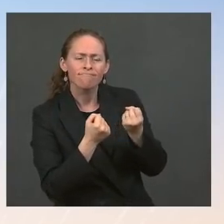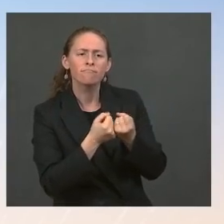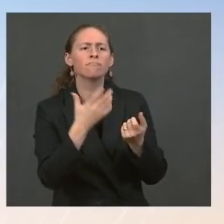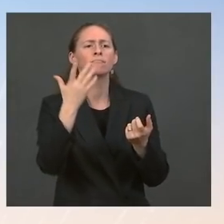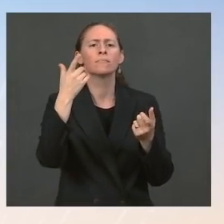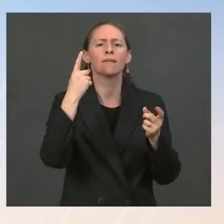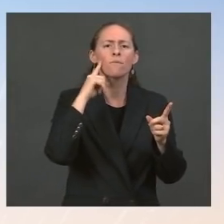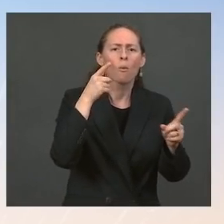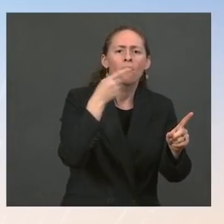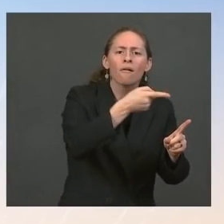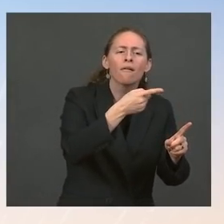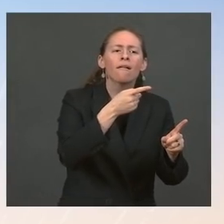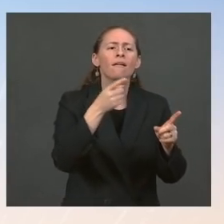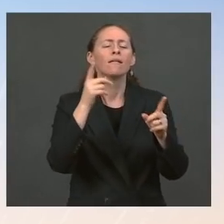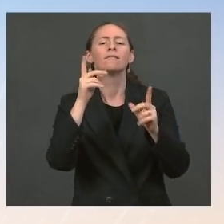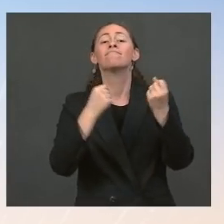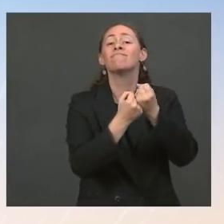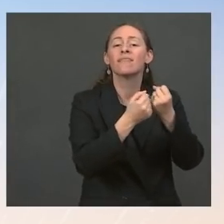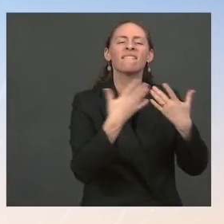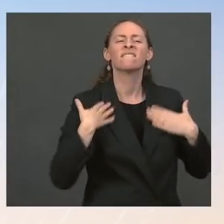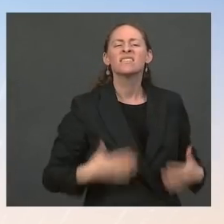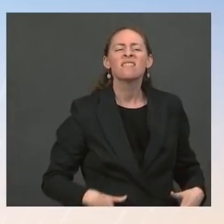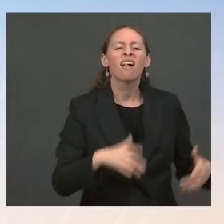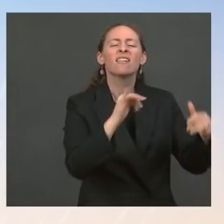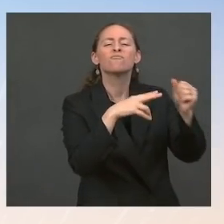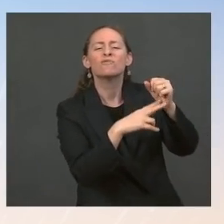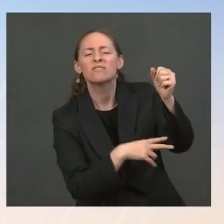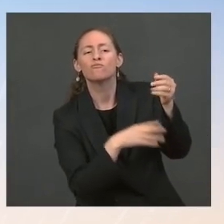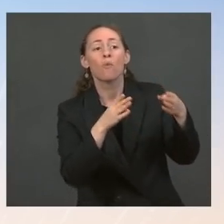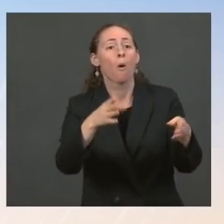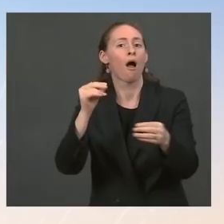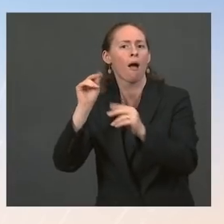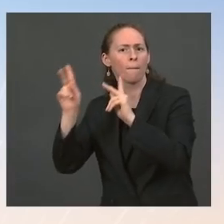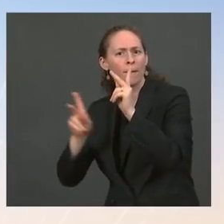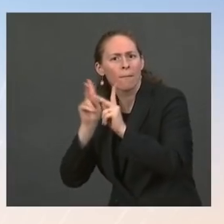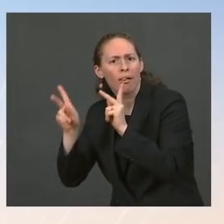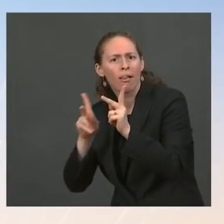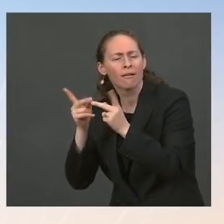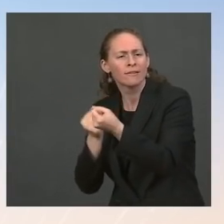this morning with Representative Jayapal at the White House, and will have a number of additional conversations